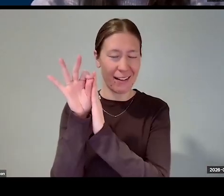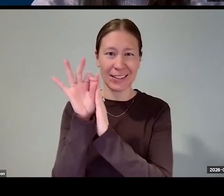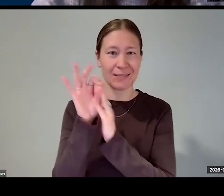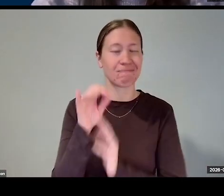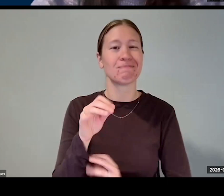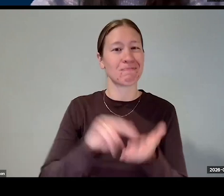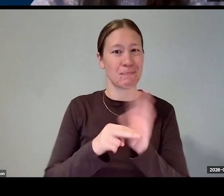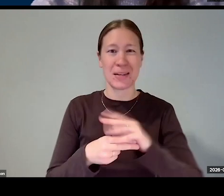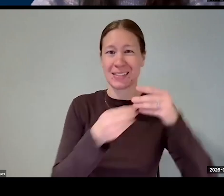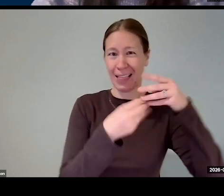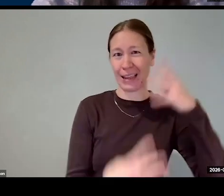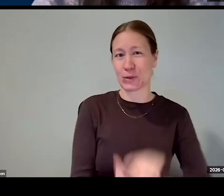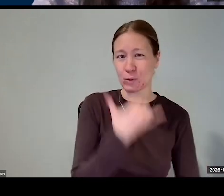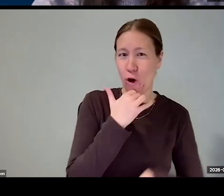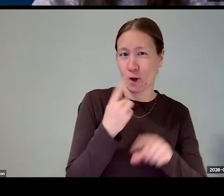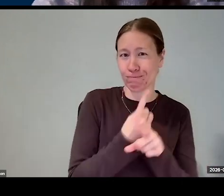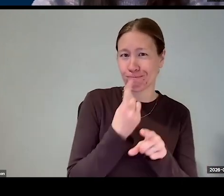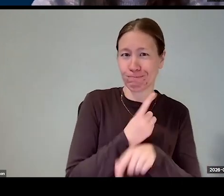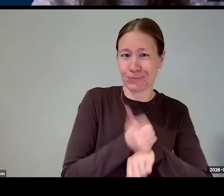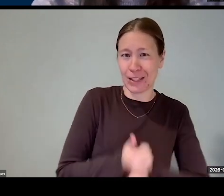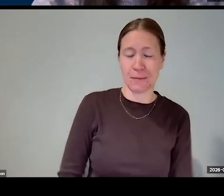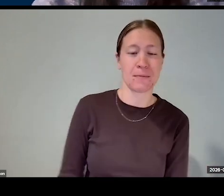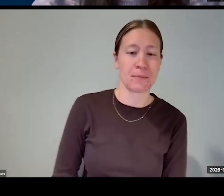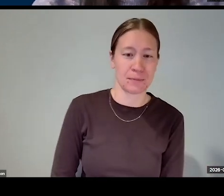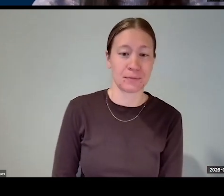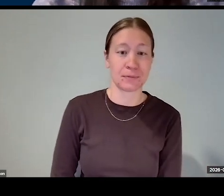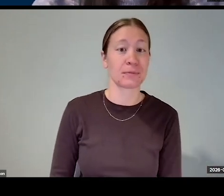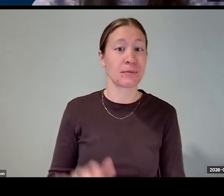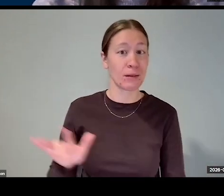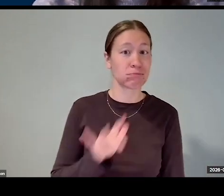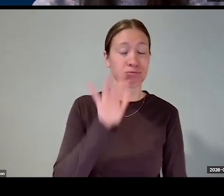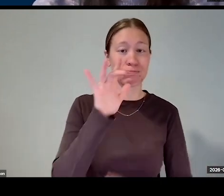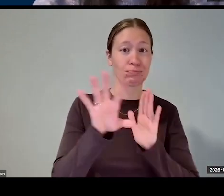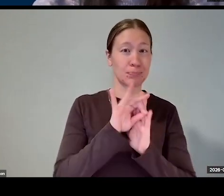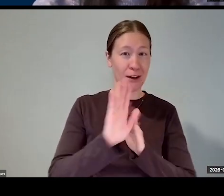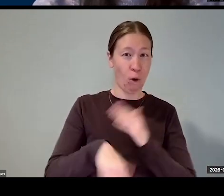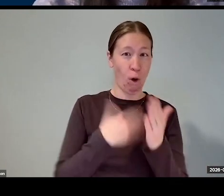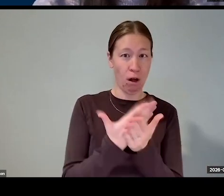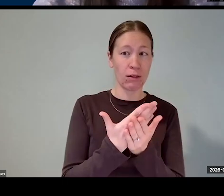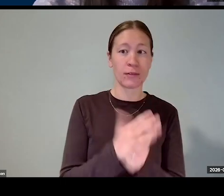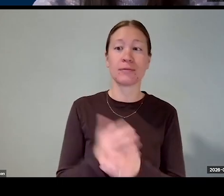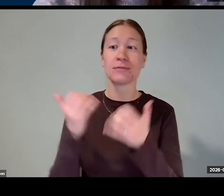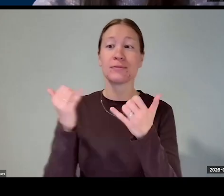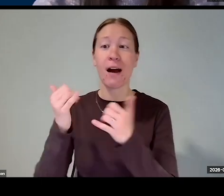So to fix this, I just need to highlight my list and then select bulleted list.